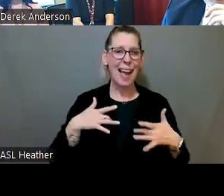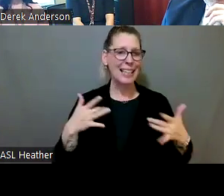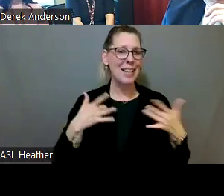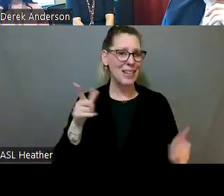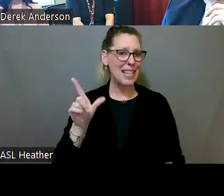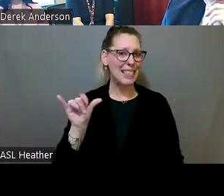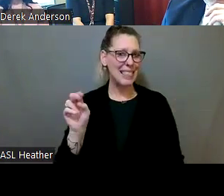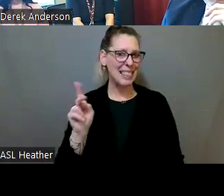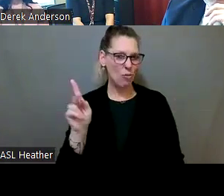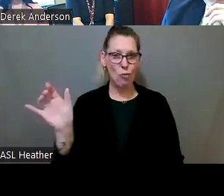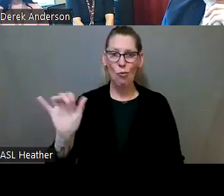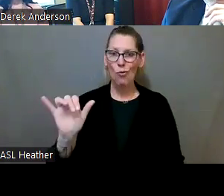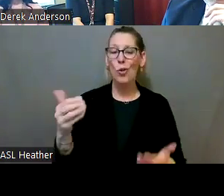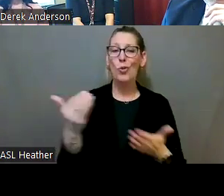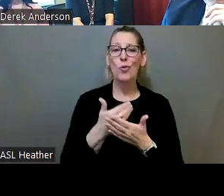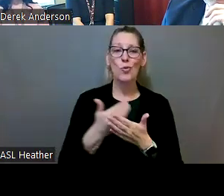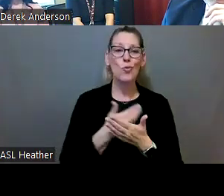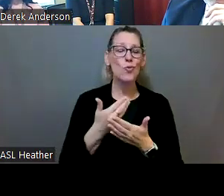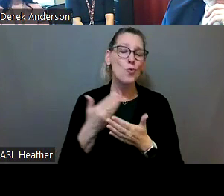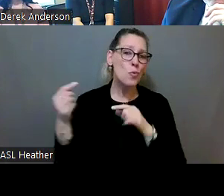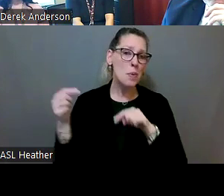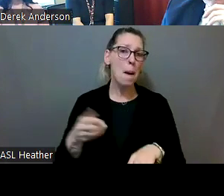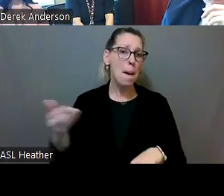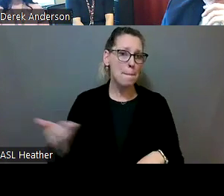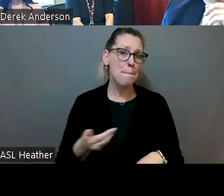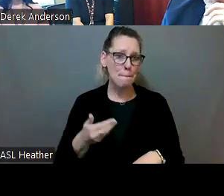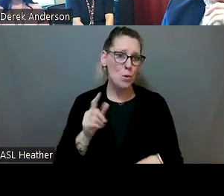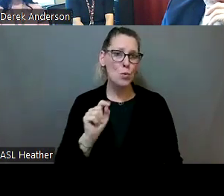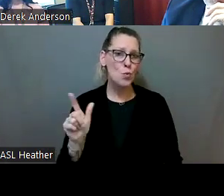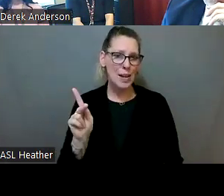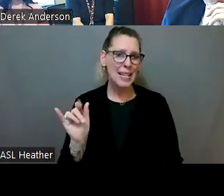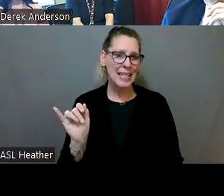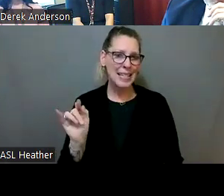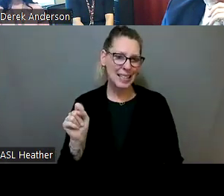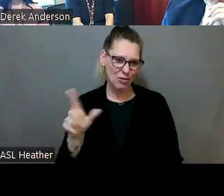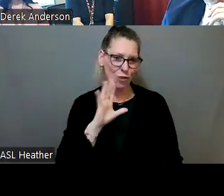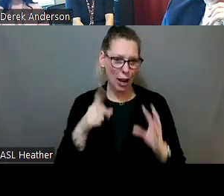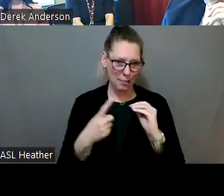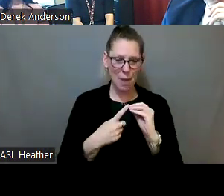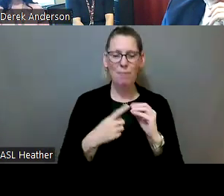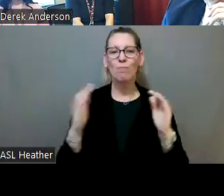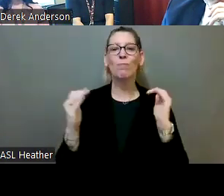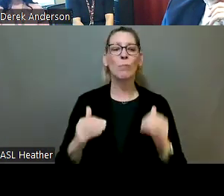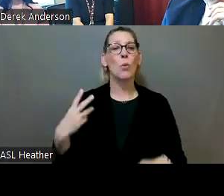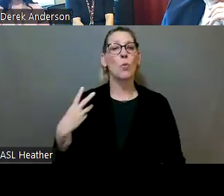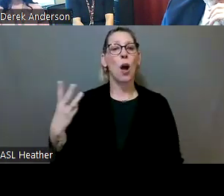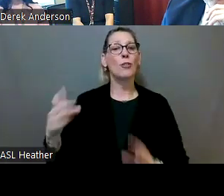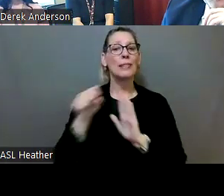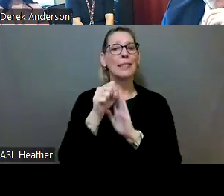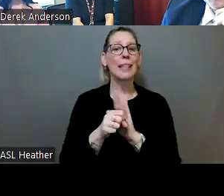as well as that newcomer tool kit that Virginia was talking about and the Washington State multilingual Learners policies